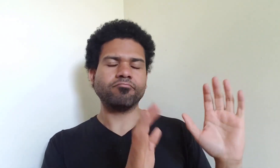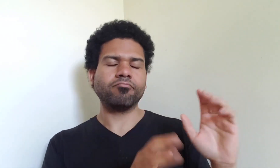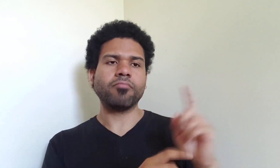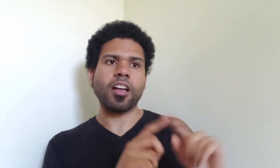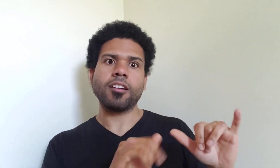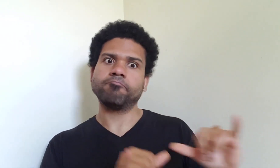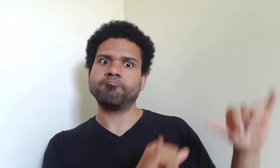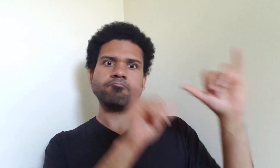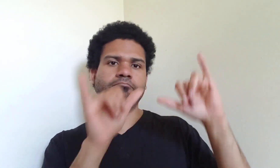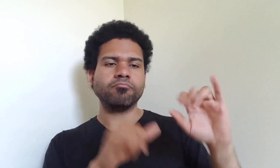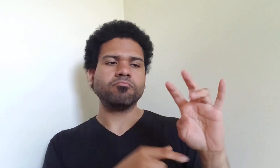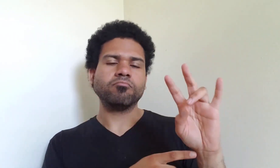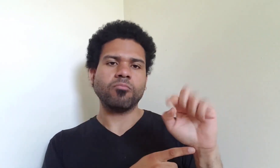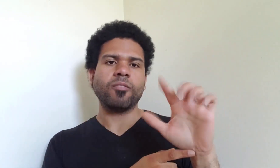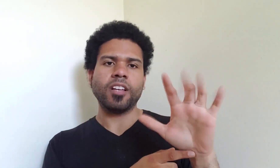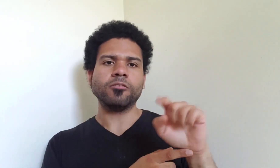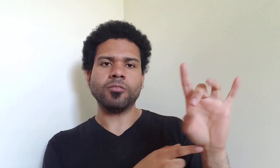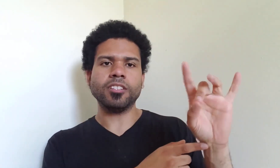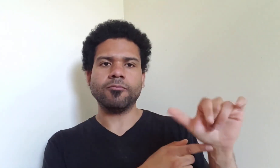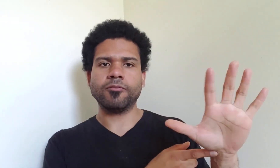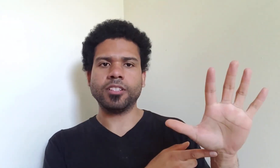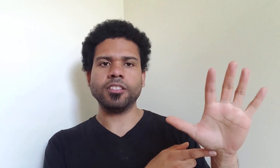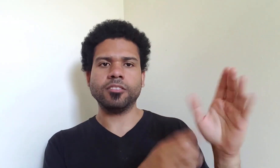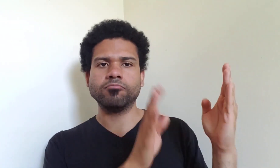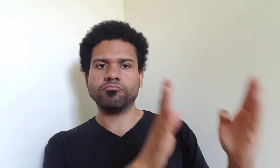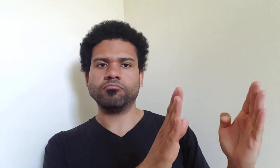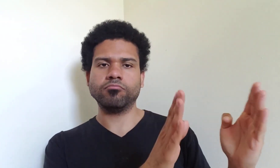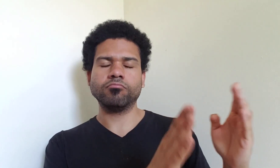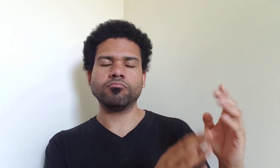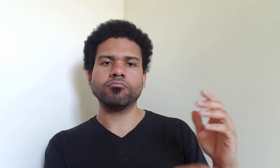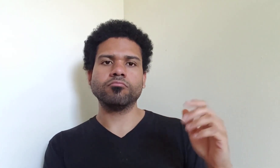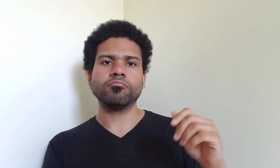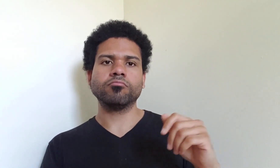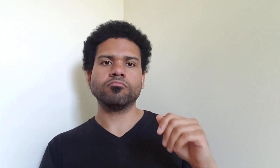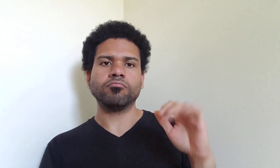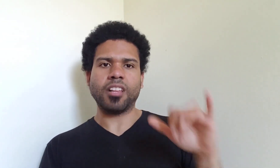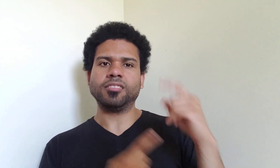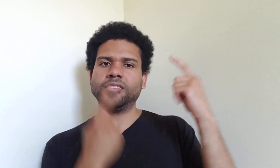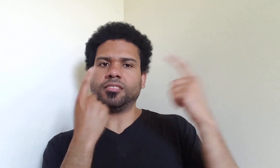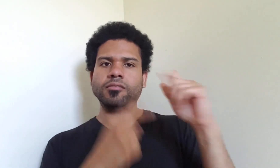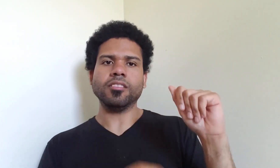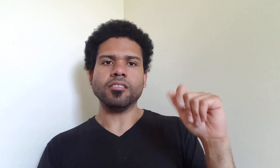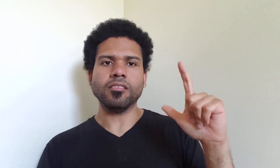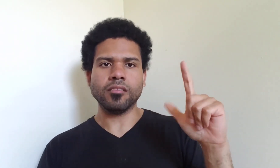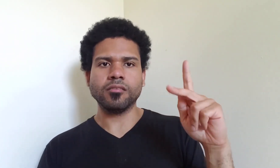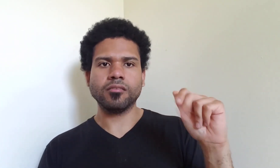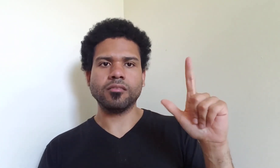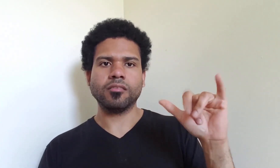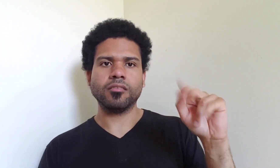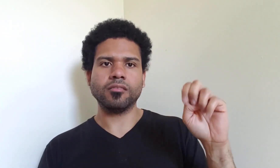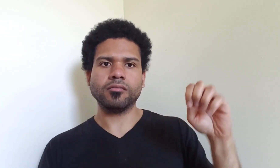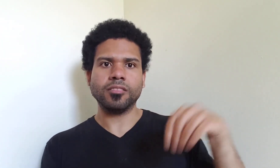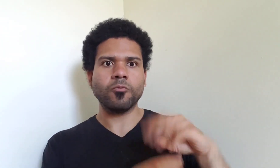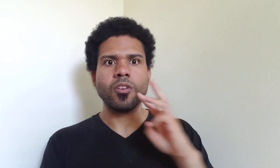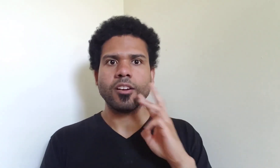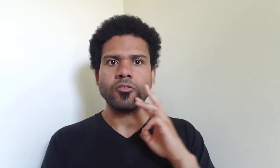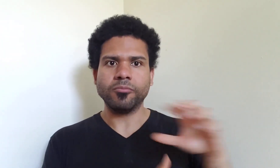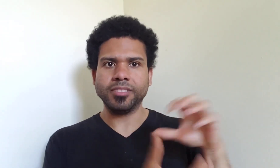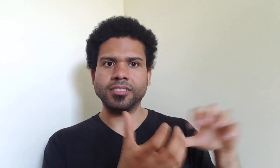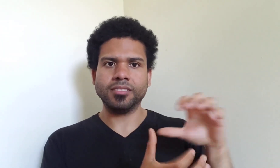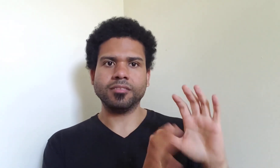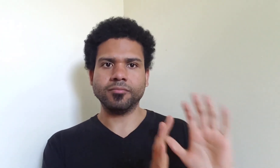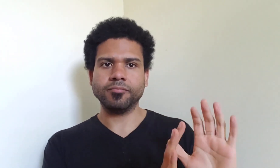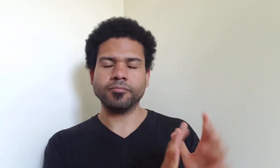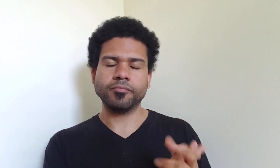But the current consensus is a pH between 7.5 to 8.5 represents alkaline in water.